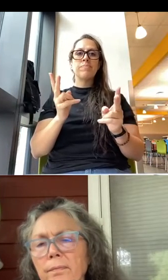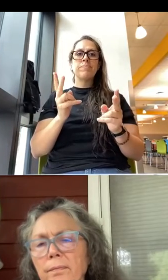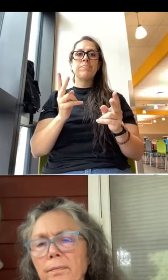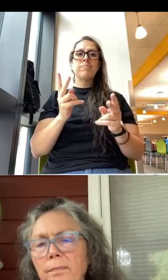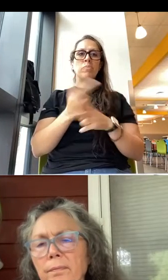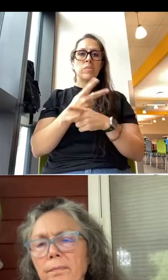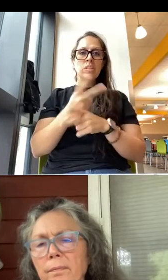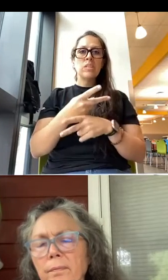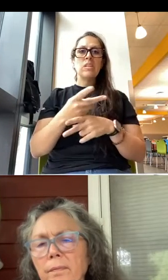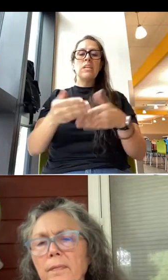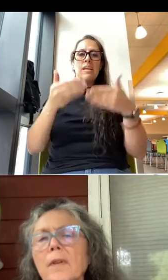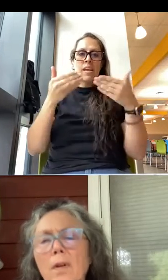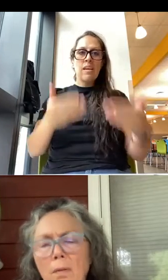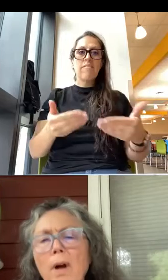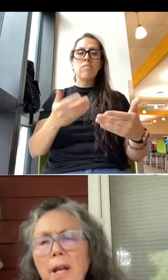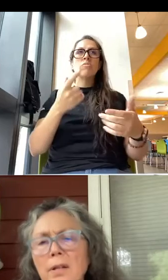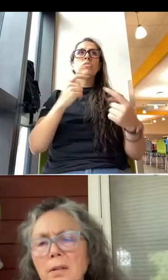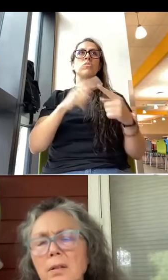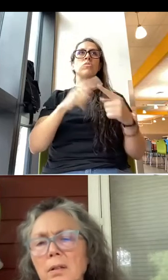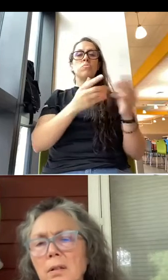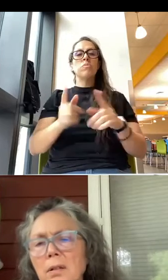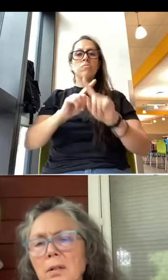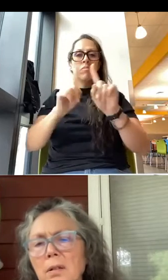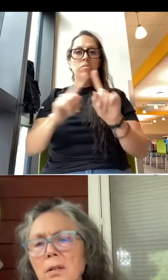lot of different sounds. Uh, right, so it was a good creative challenge,